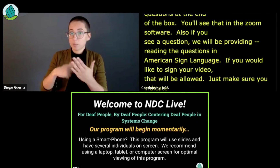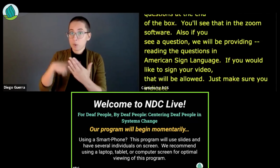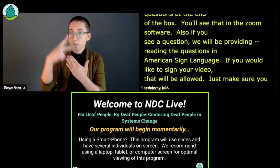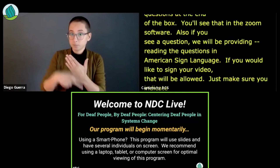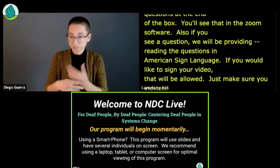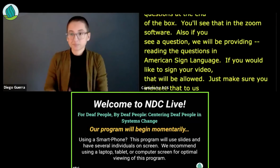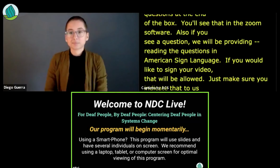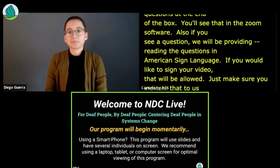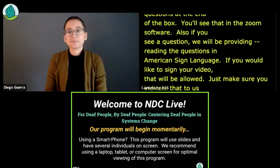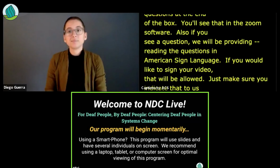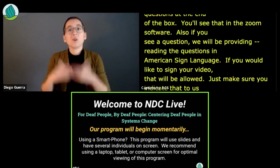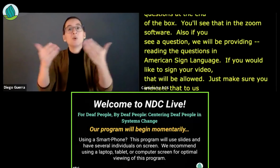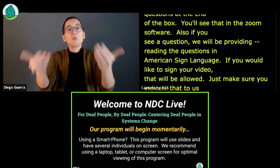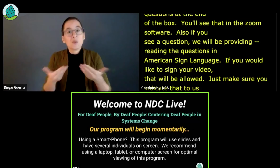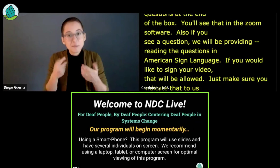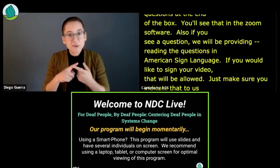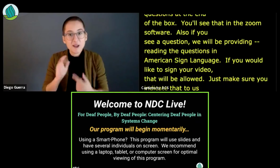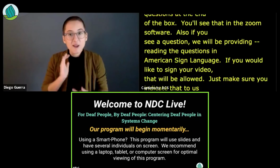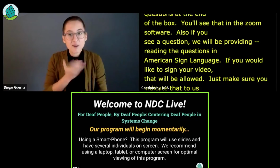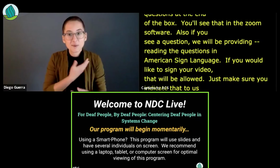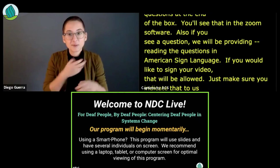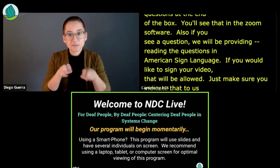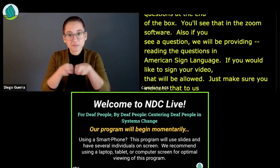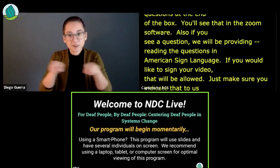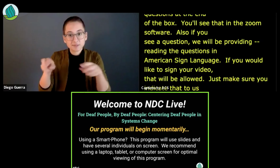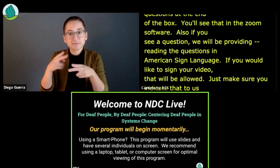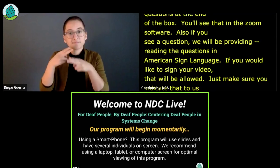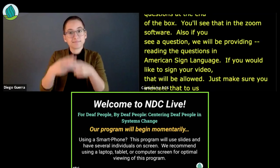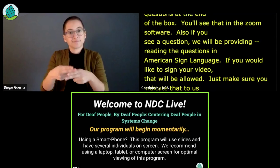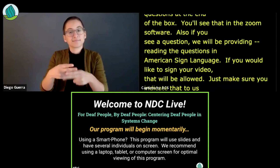Now that I've taken care of the housekeeping list, I'd like to go ahead and start our program.